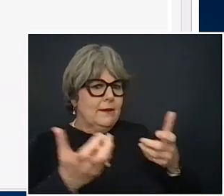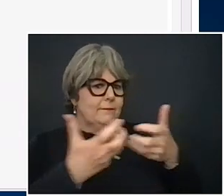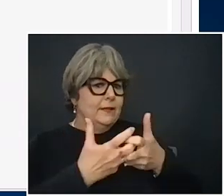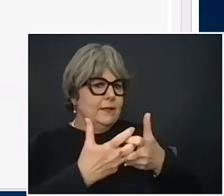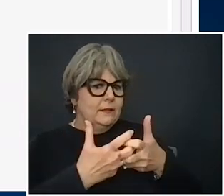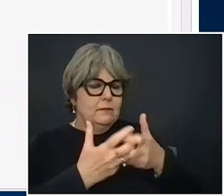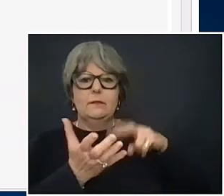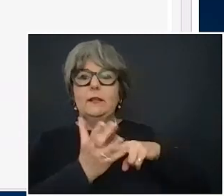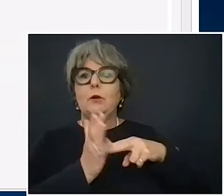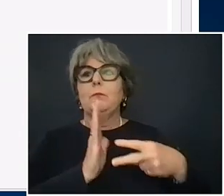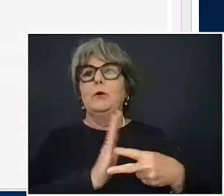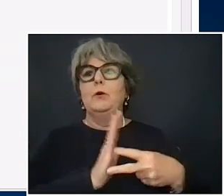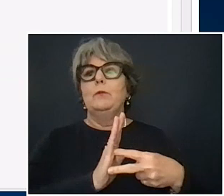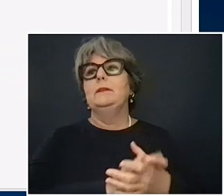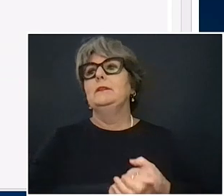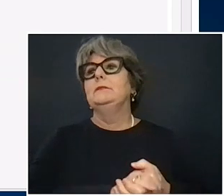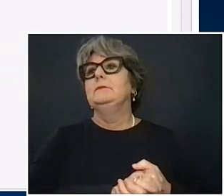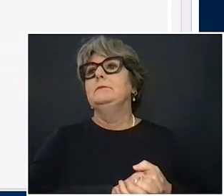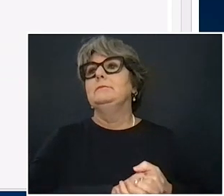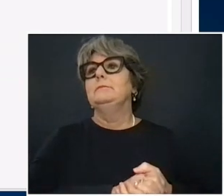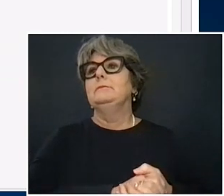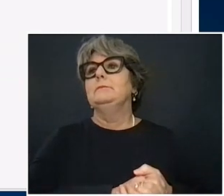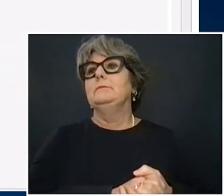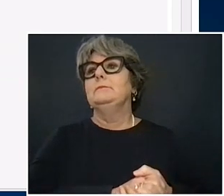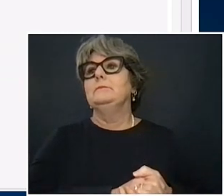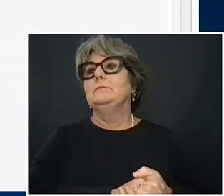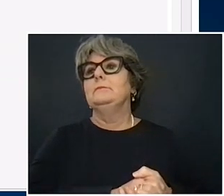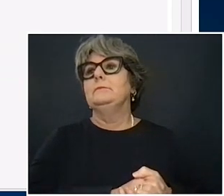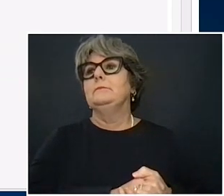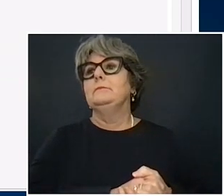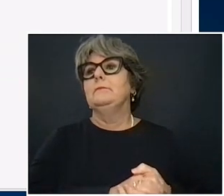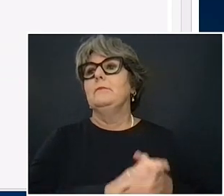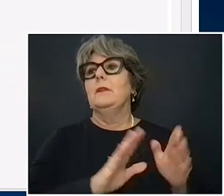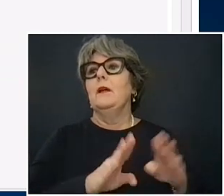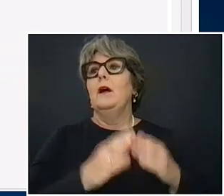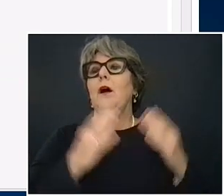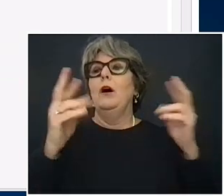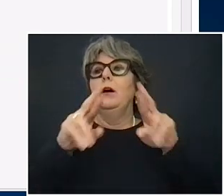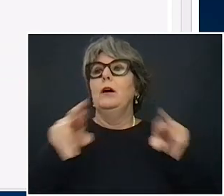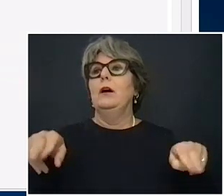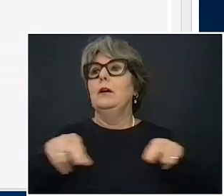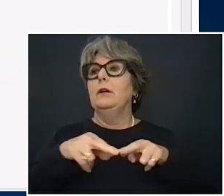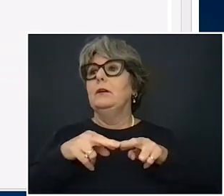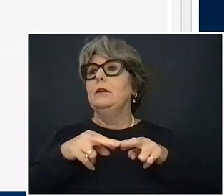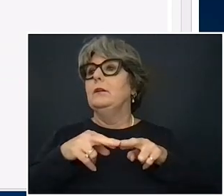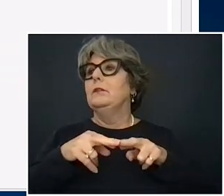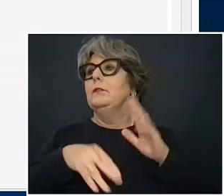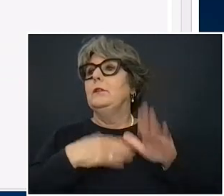This opening up of regional accreditations reach to the entire nation, I think, will